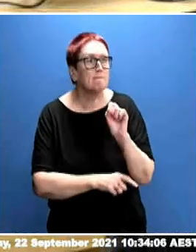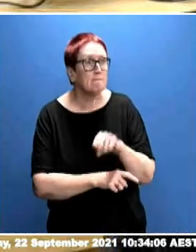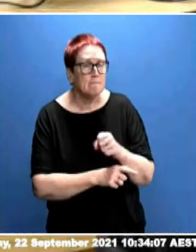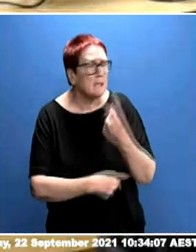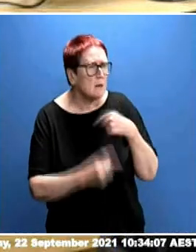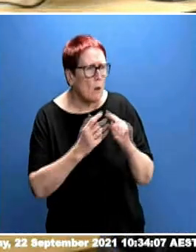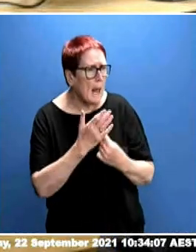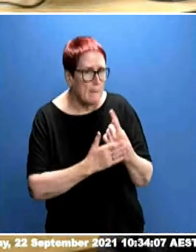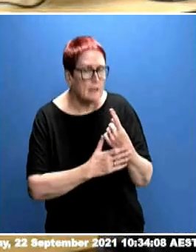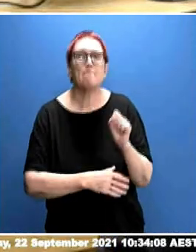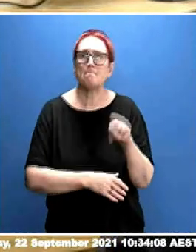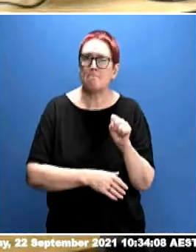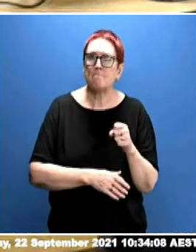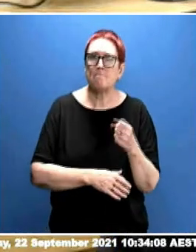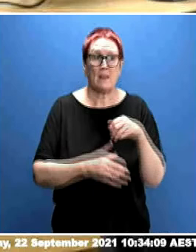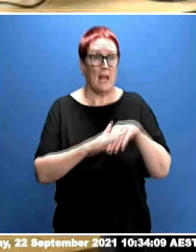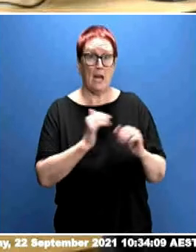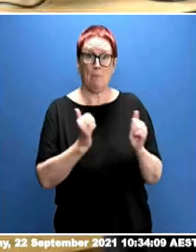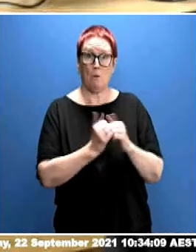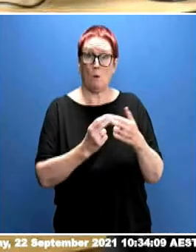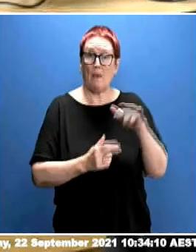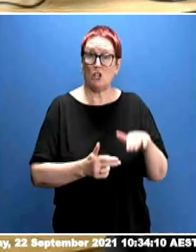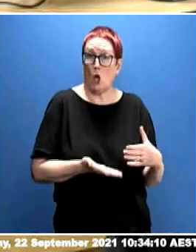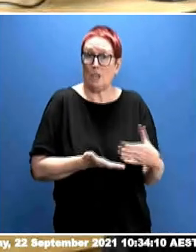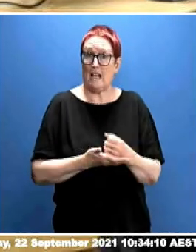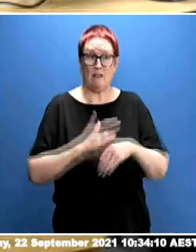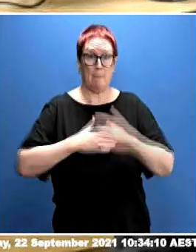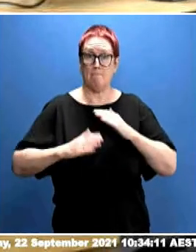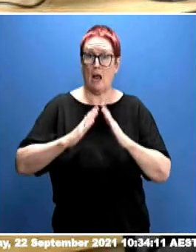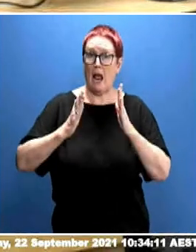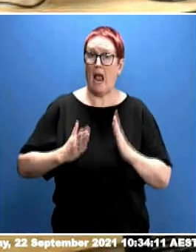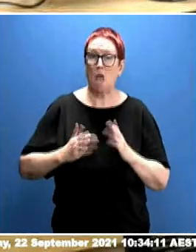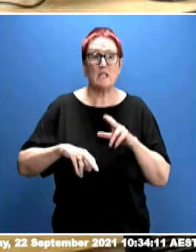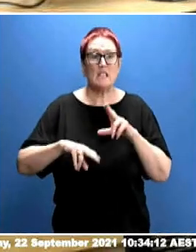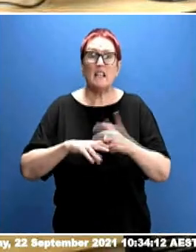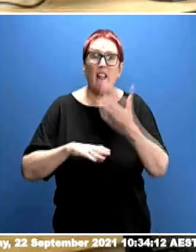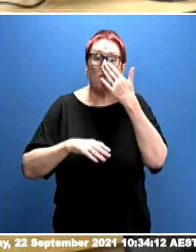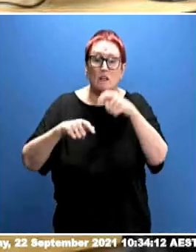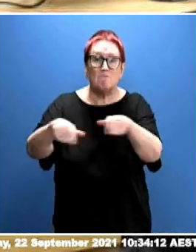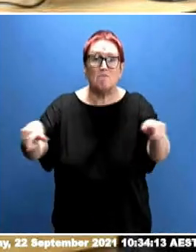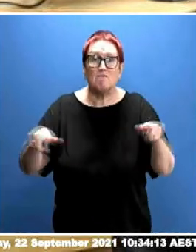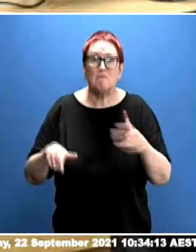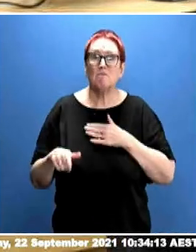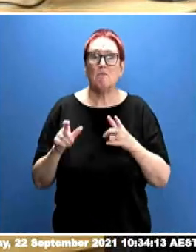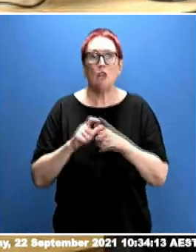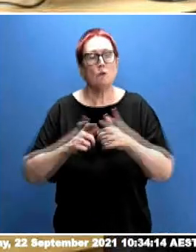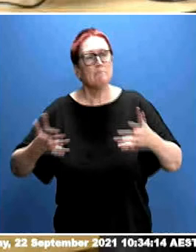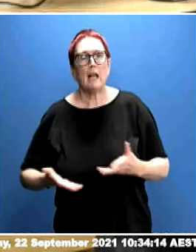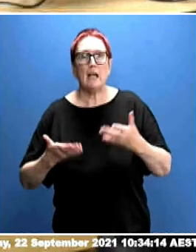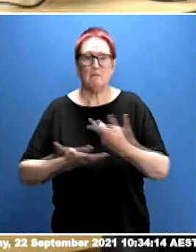Sure. We were having an appointment with Child Safety at my house and we were sitting out at the balcony and Megan was laying in the bed